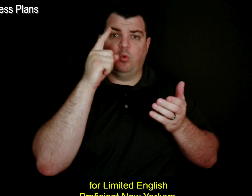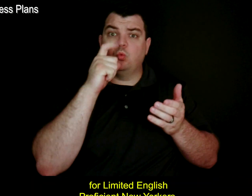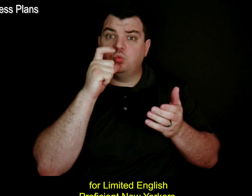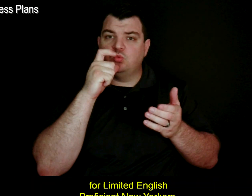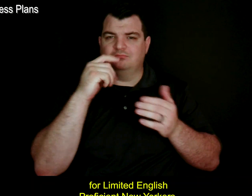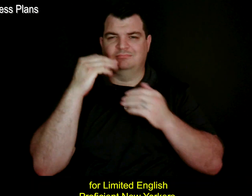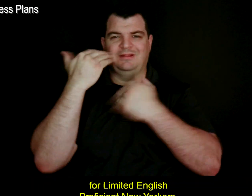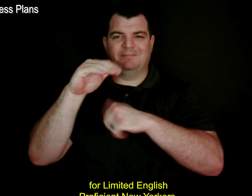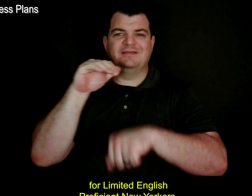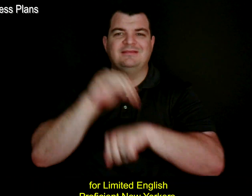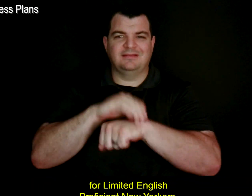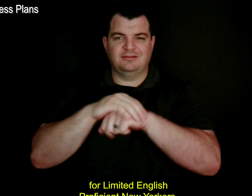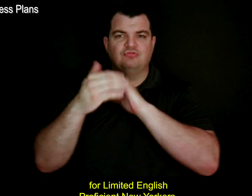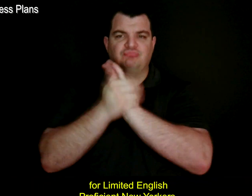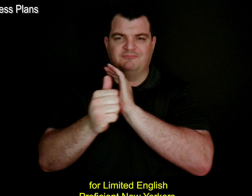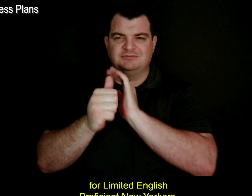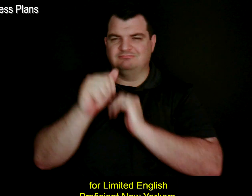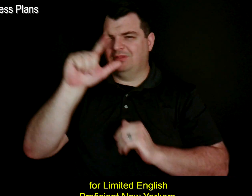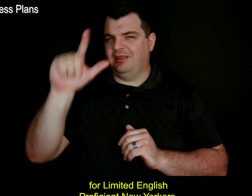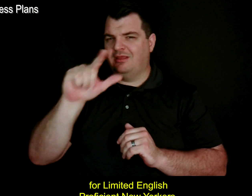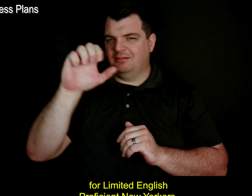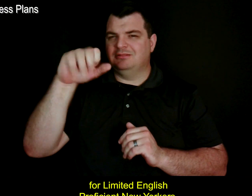for Limited English Proficient New Yorkers.